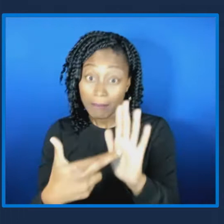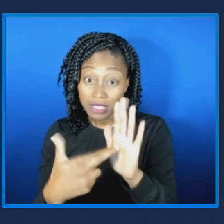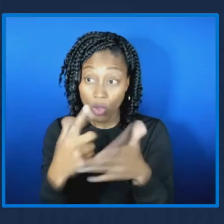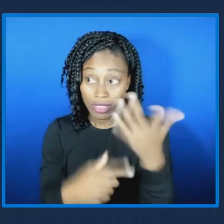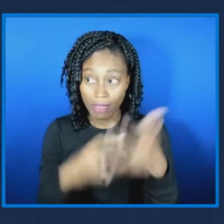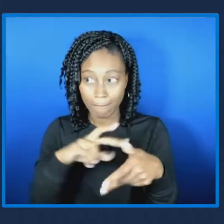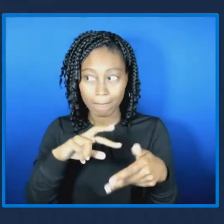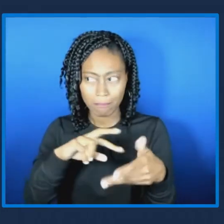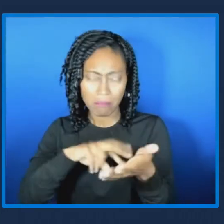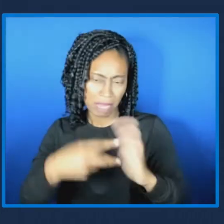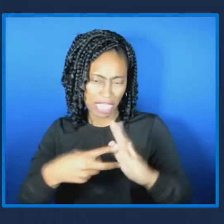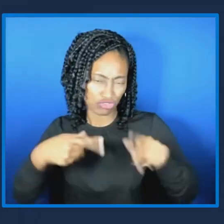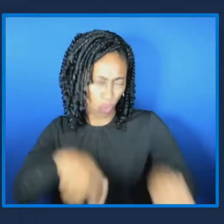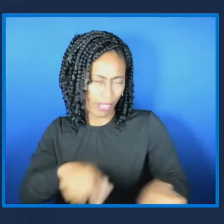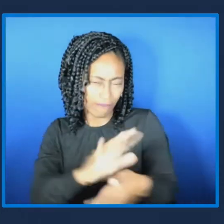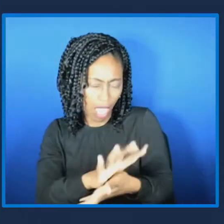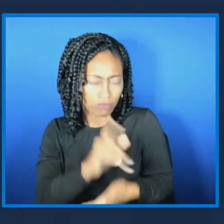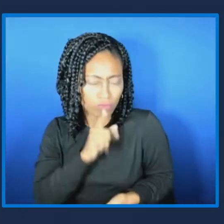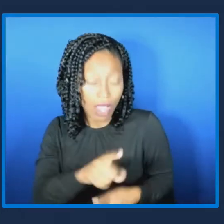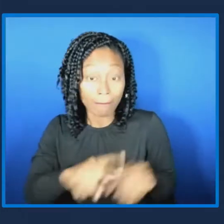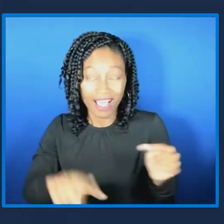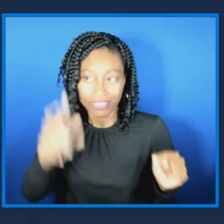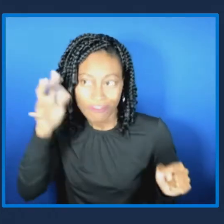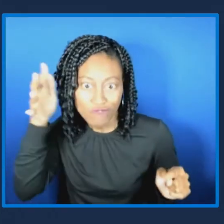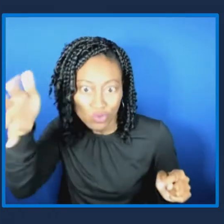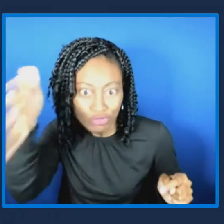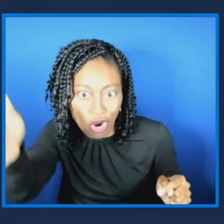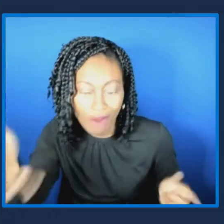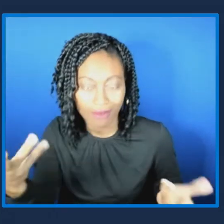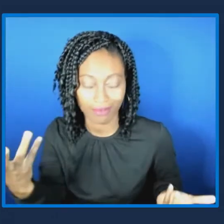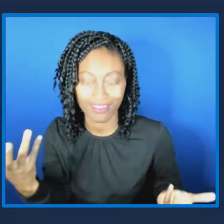but also what it means in the future. And we'll get a behind the scenes look